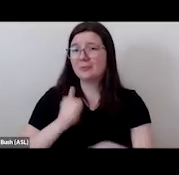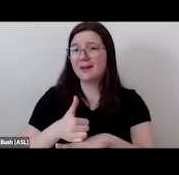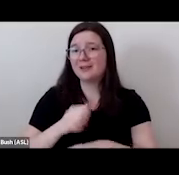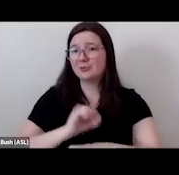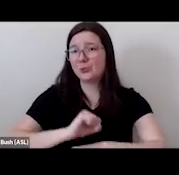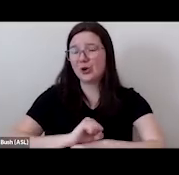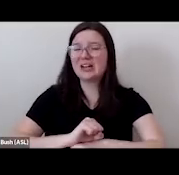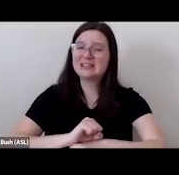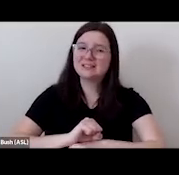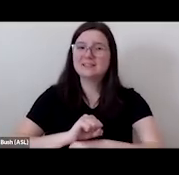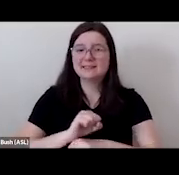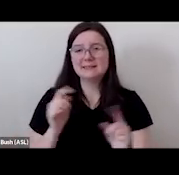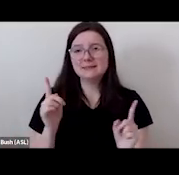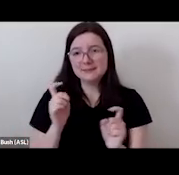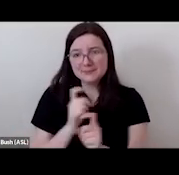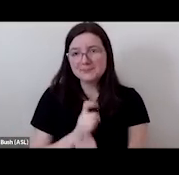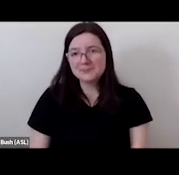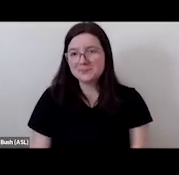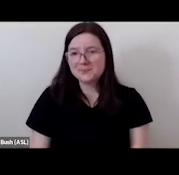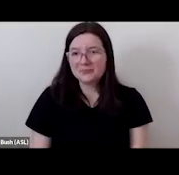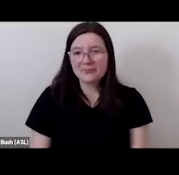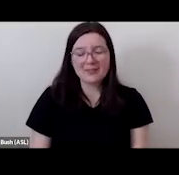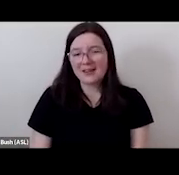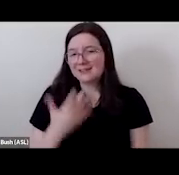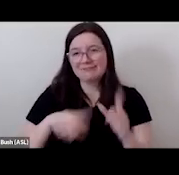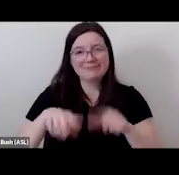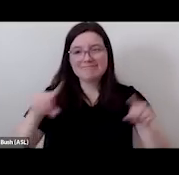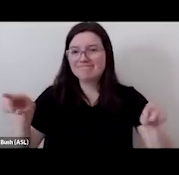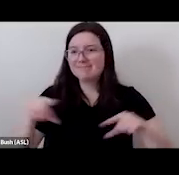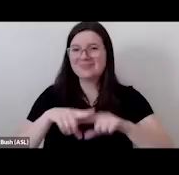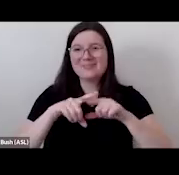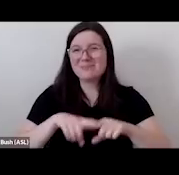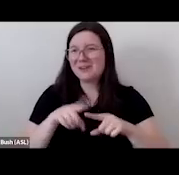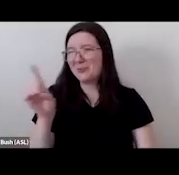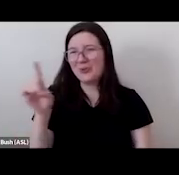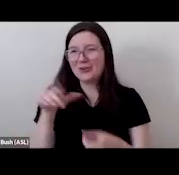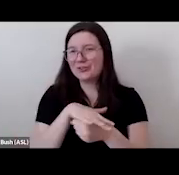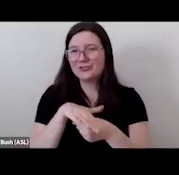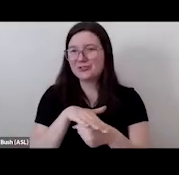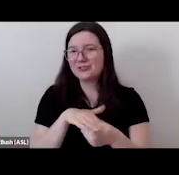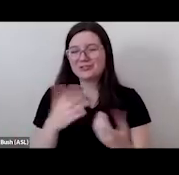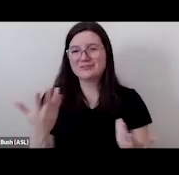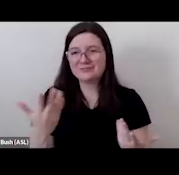because it's, it really looks different from shelter to shelter, right? But I think there's a couple ways